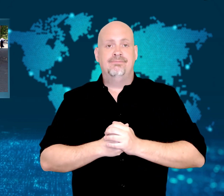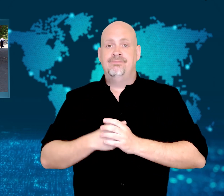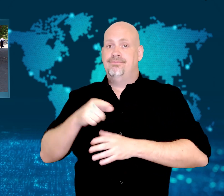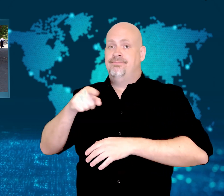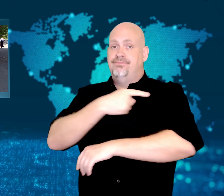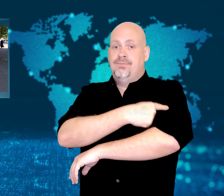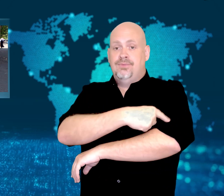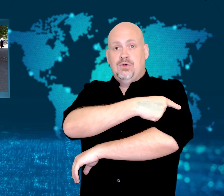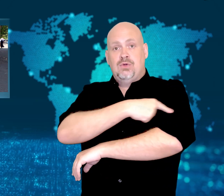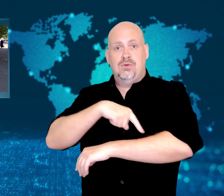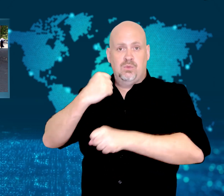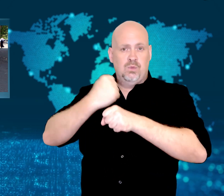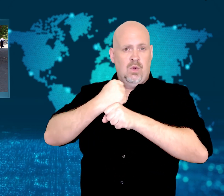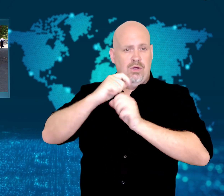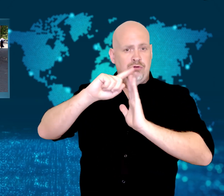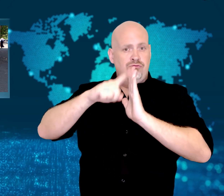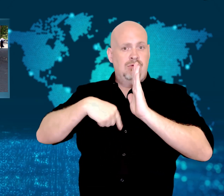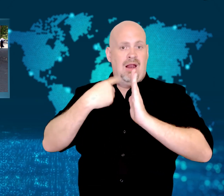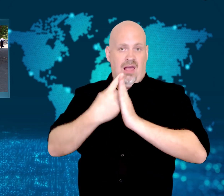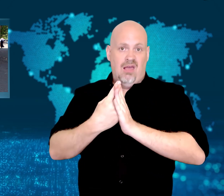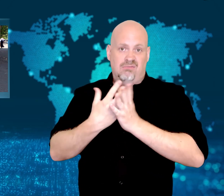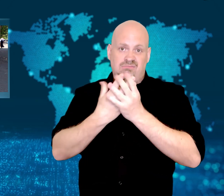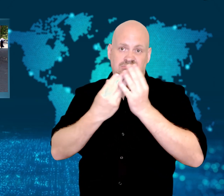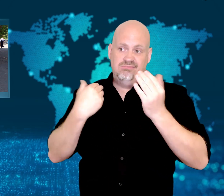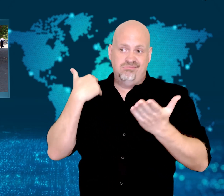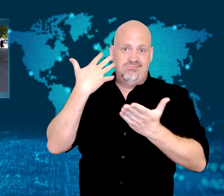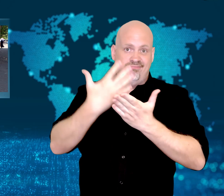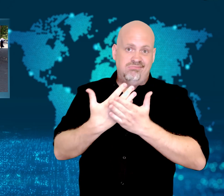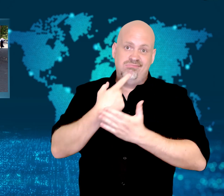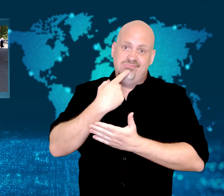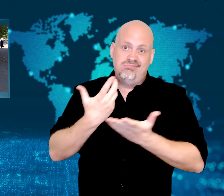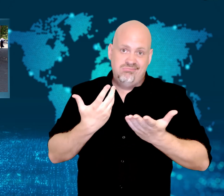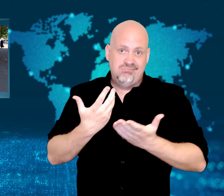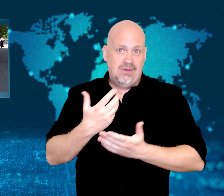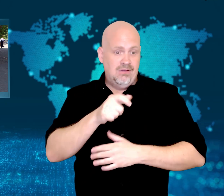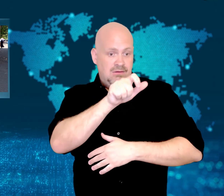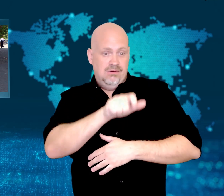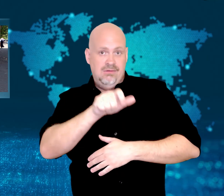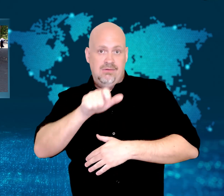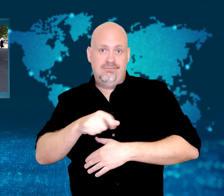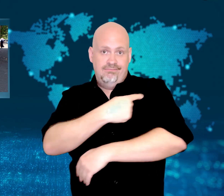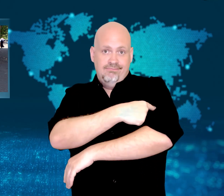which patients to treat.